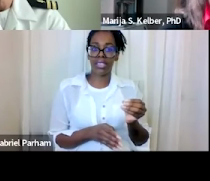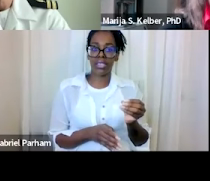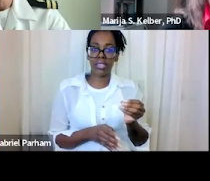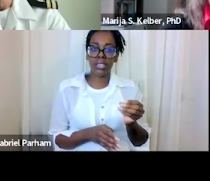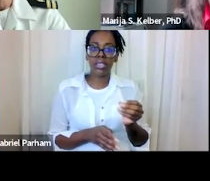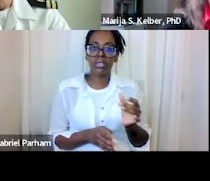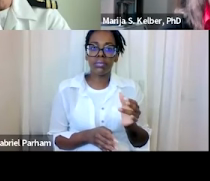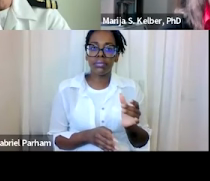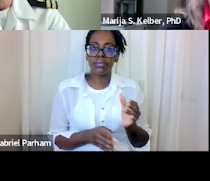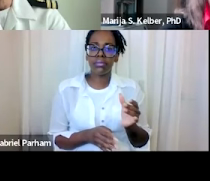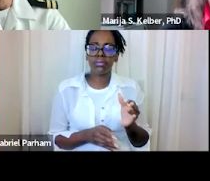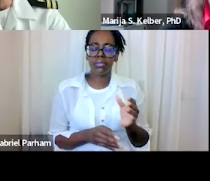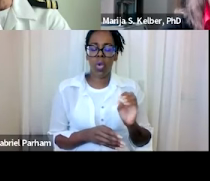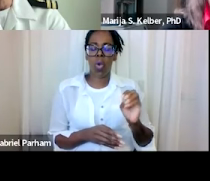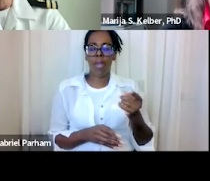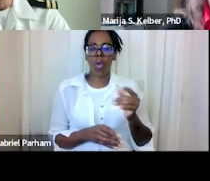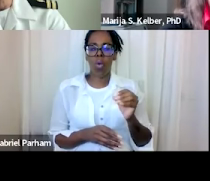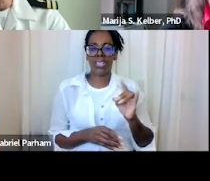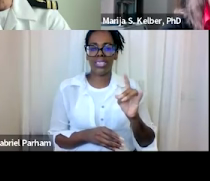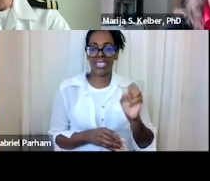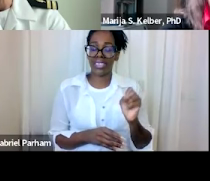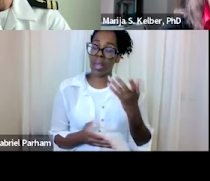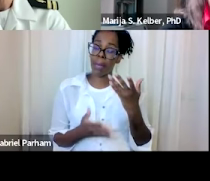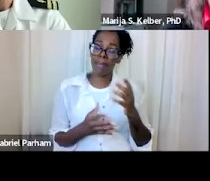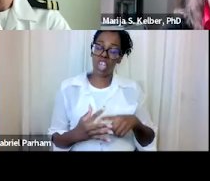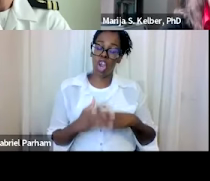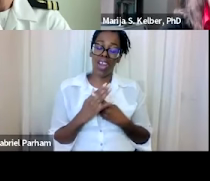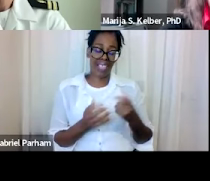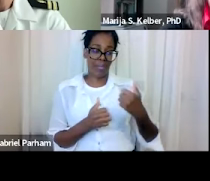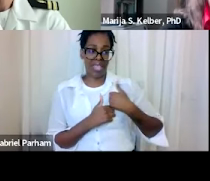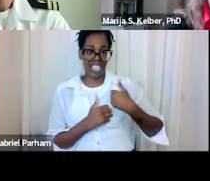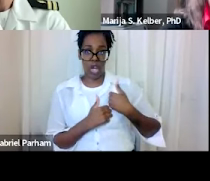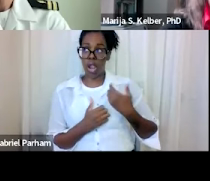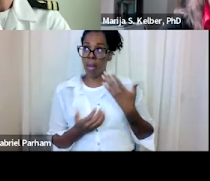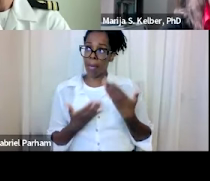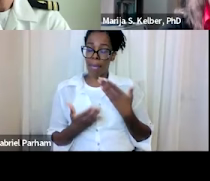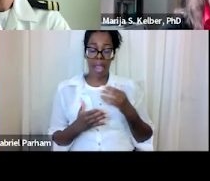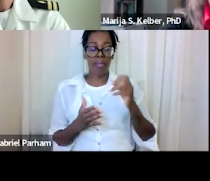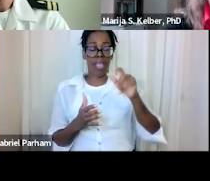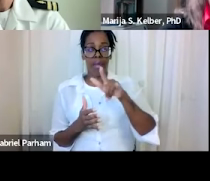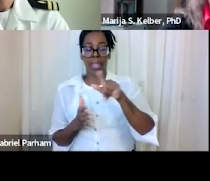and the veteran population started when we were in the military. Again, jumping out of airplanes 37 too many times, I have a lot of pain.